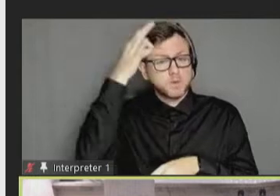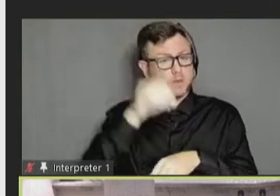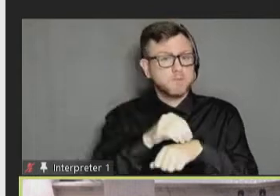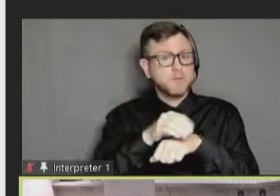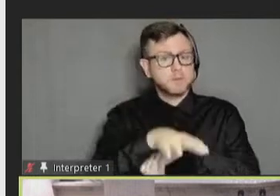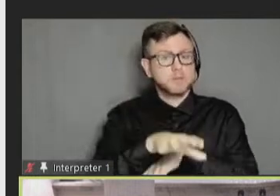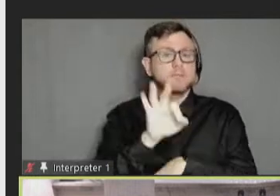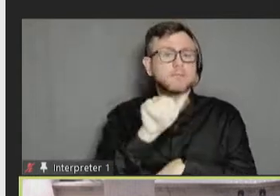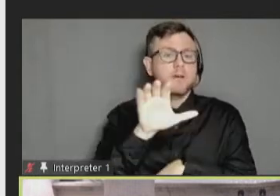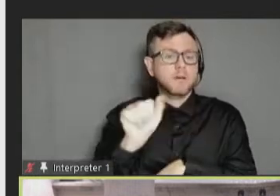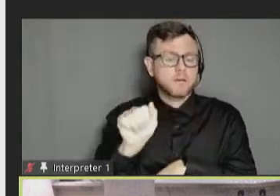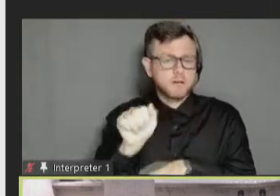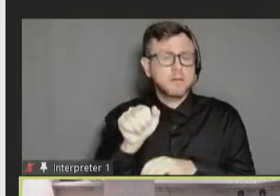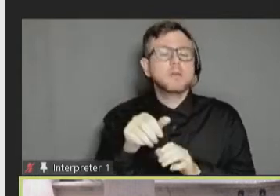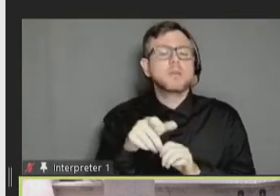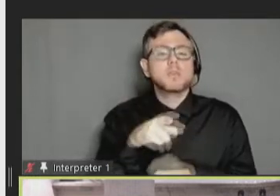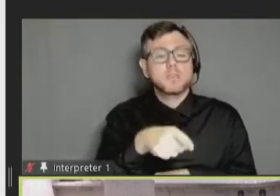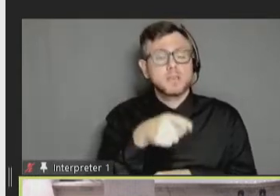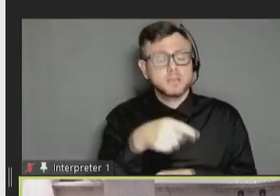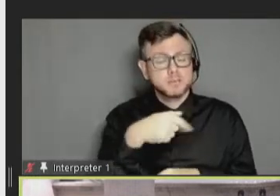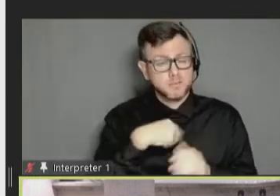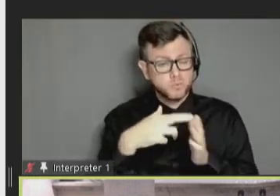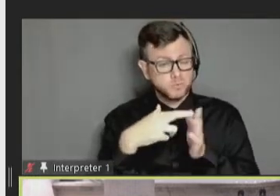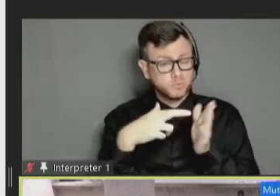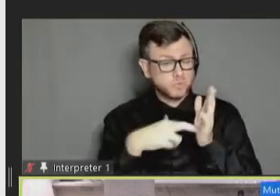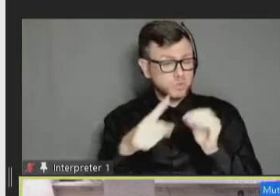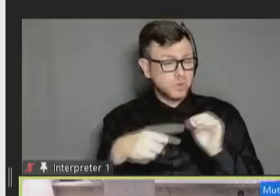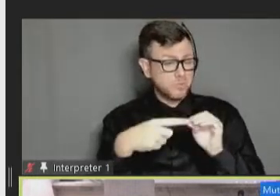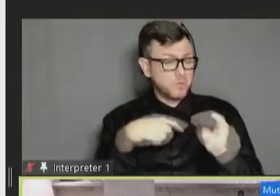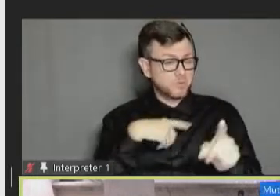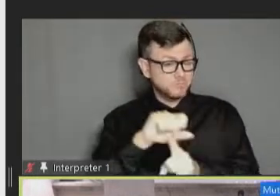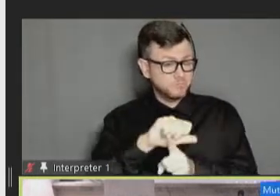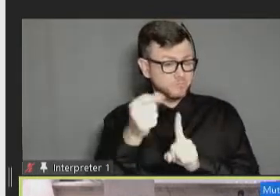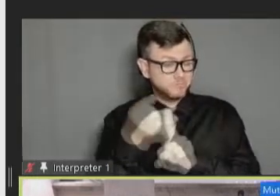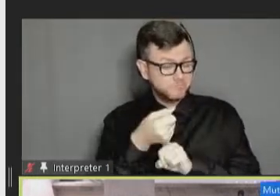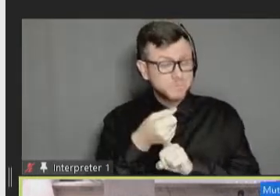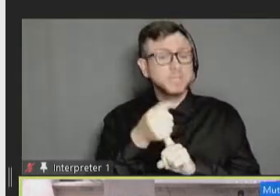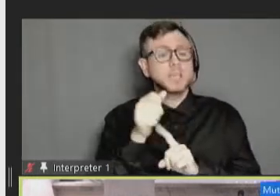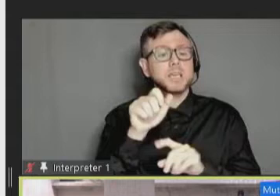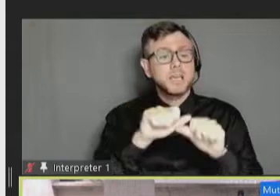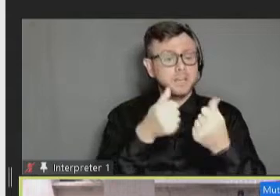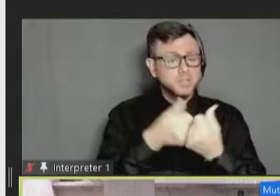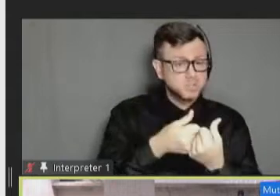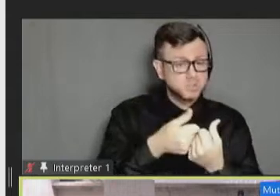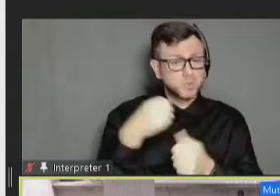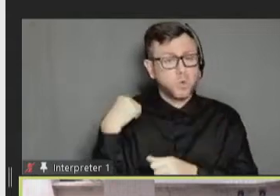FACA for short. FACA provides the rules about the circumstances by which agencies or officers of the federal